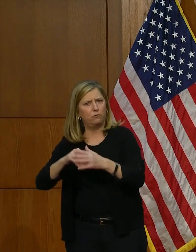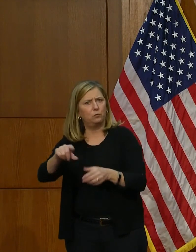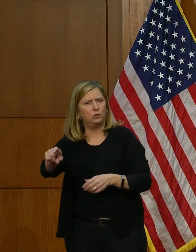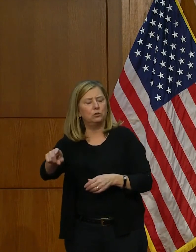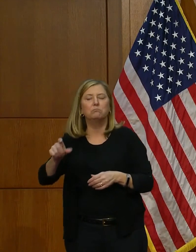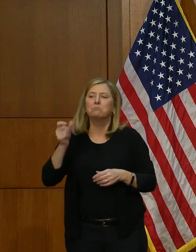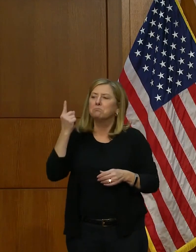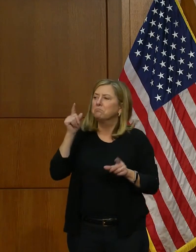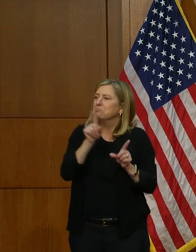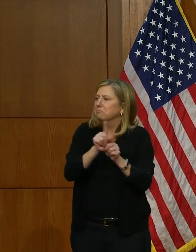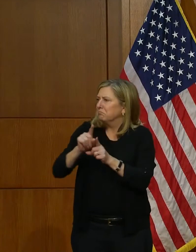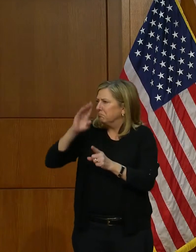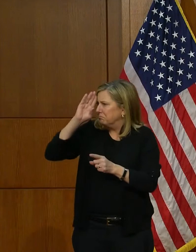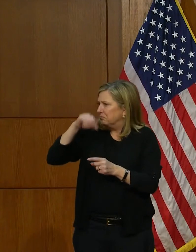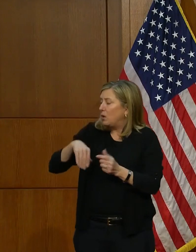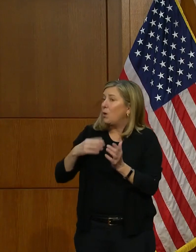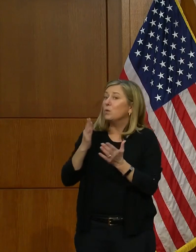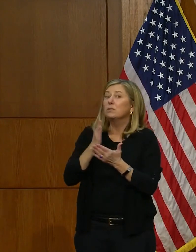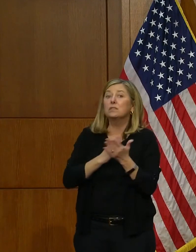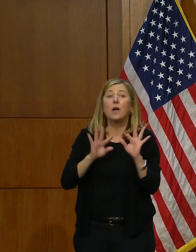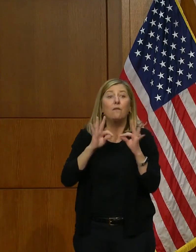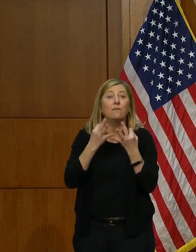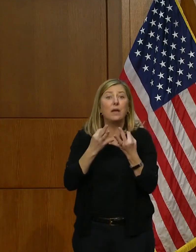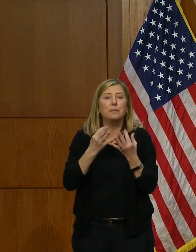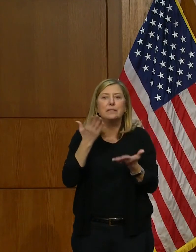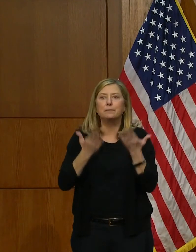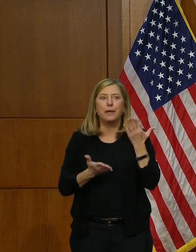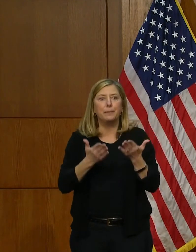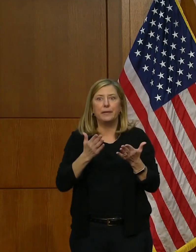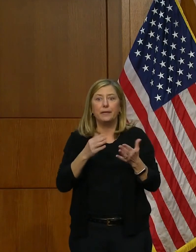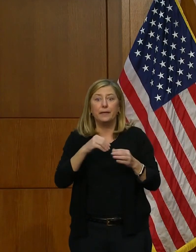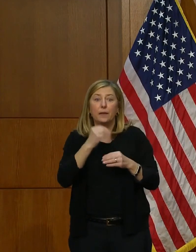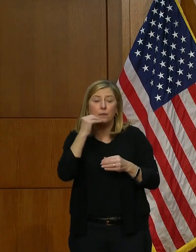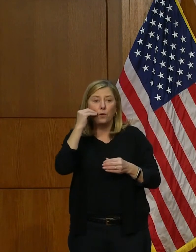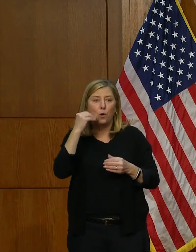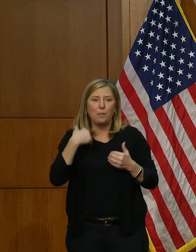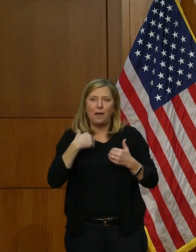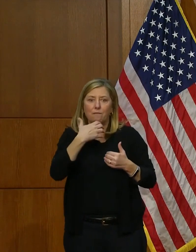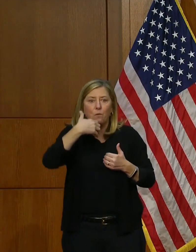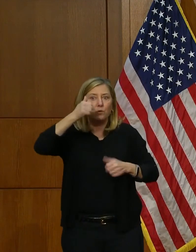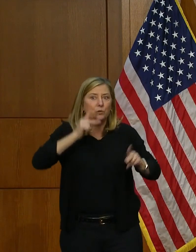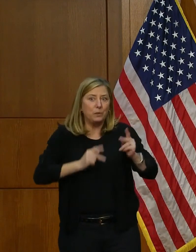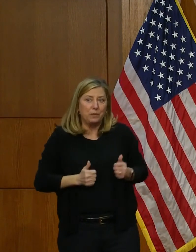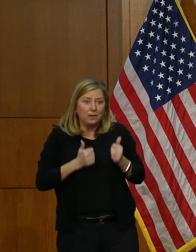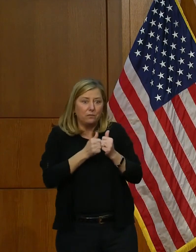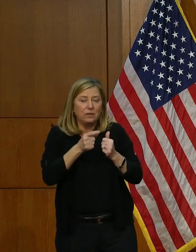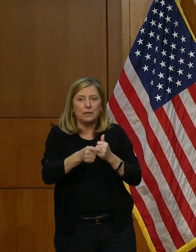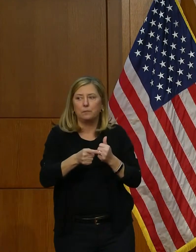THEIR CHILDREN TO SCHOOL. BUT WE ALSO REALIZE THAT THERE ARE SITUATIONS WITH FAMILIES